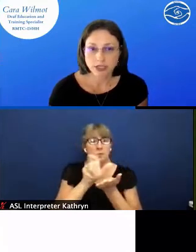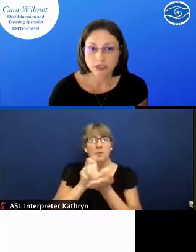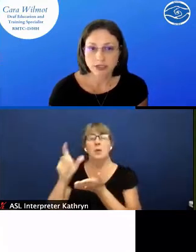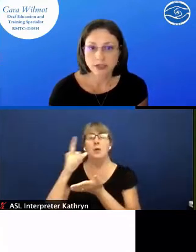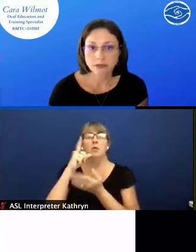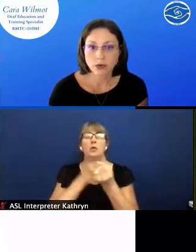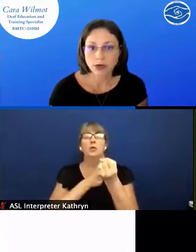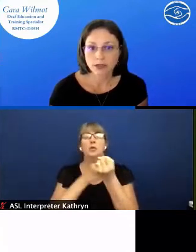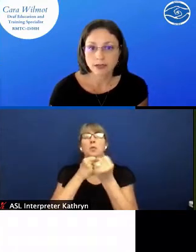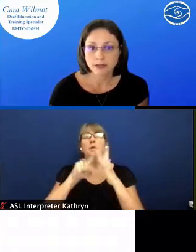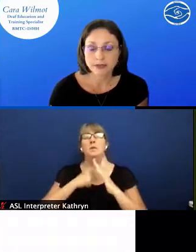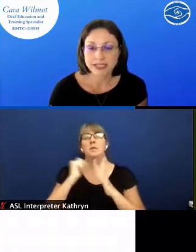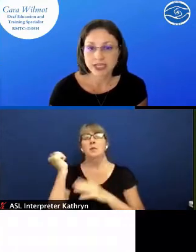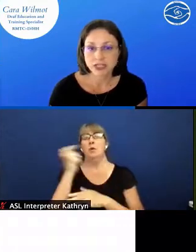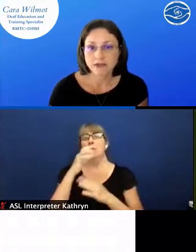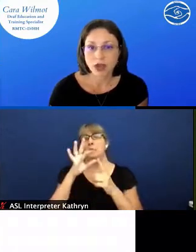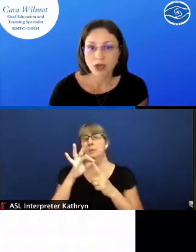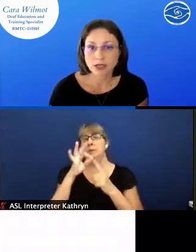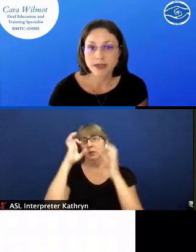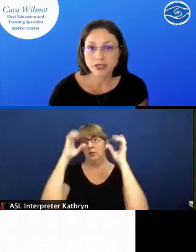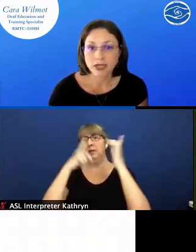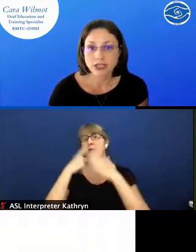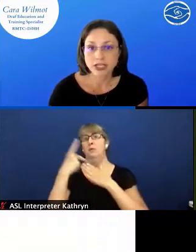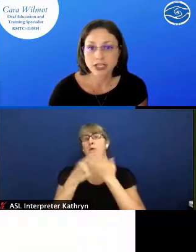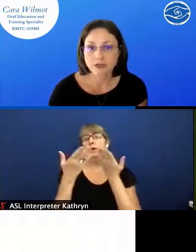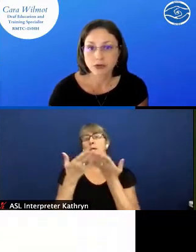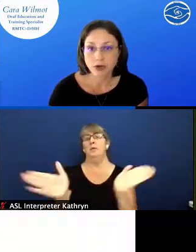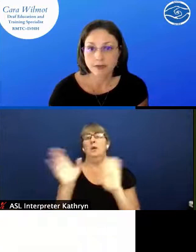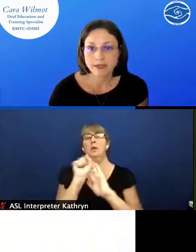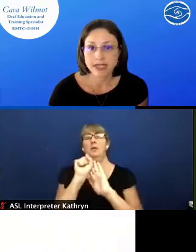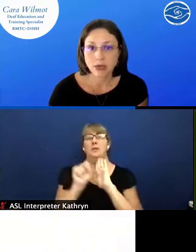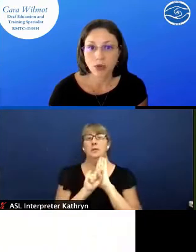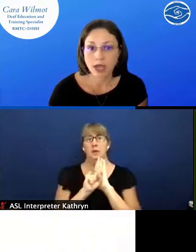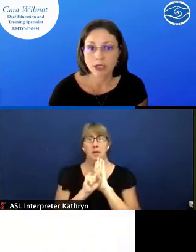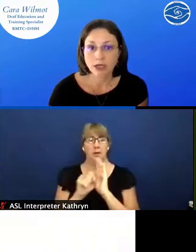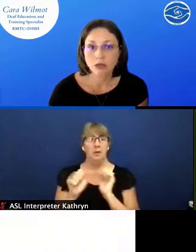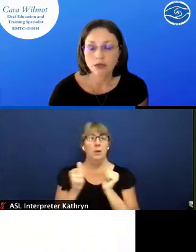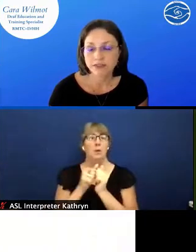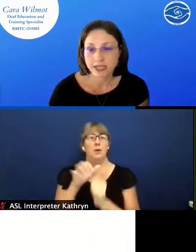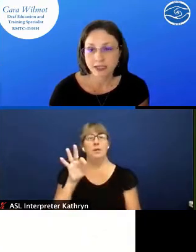to support the implementation of all Special Education Programs statewide with fidelity.